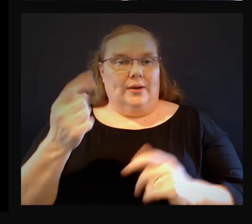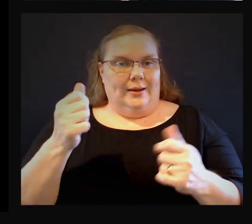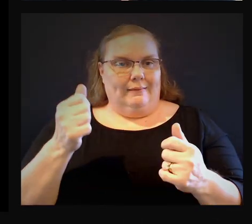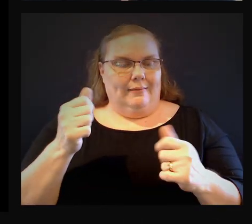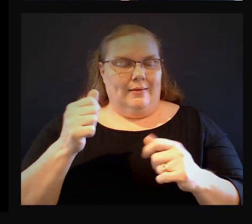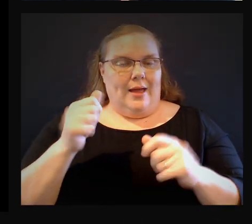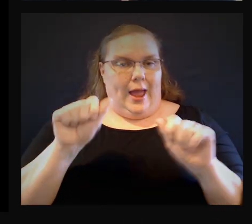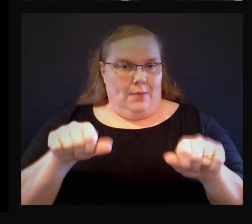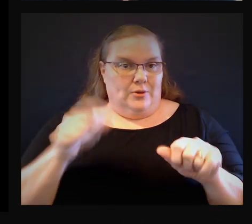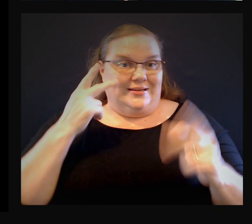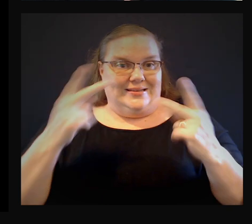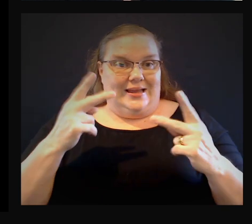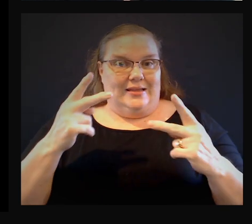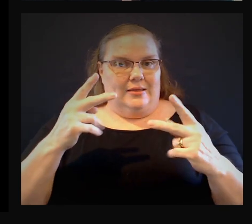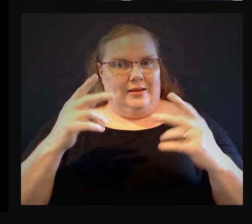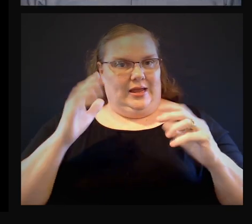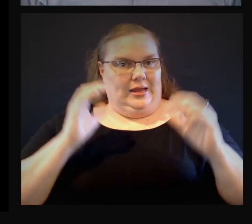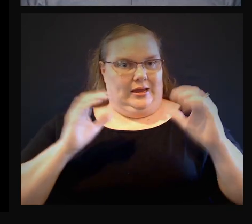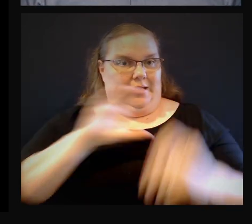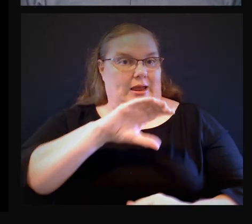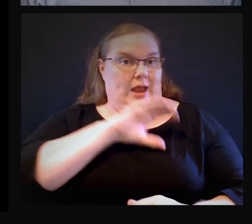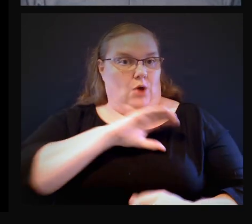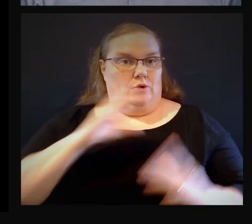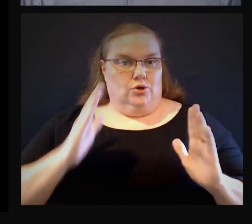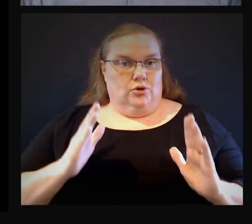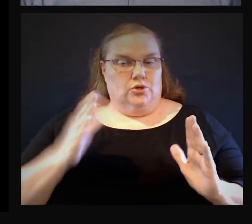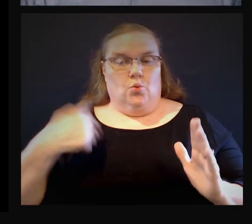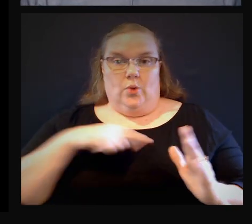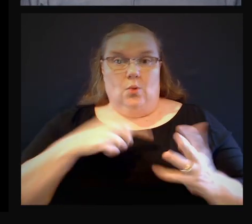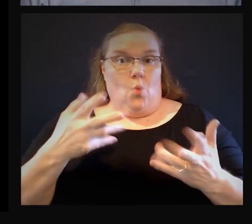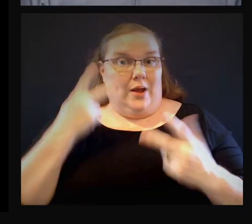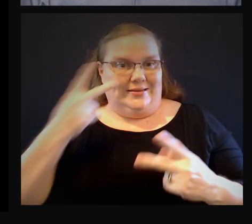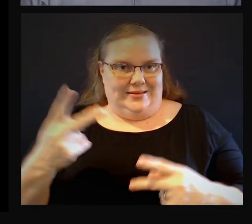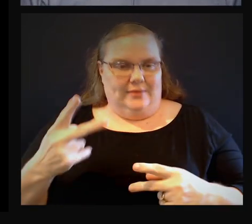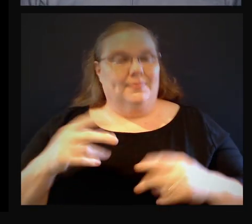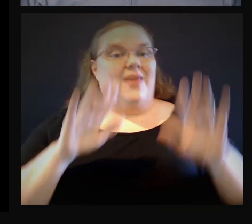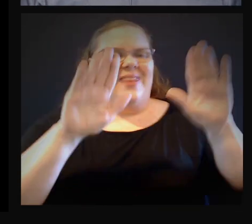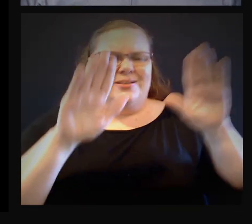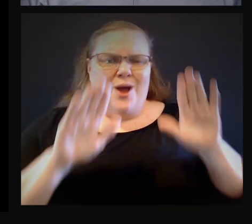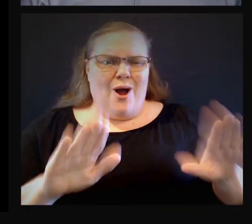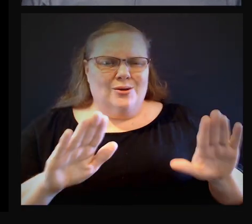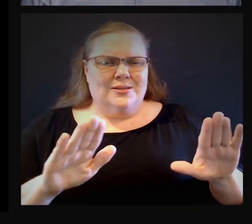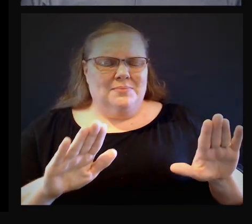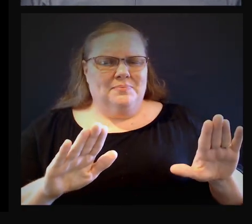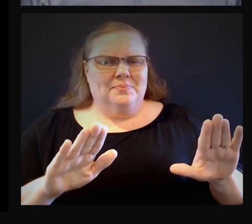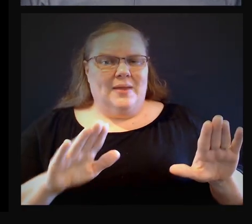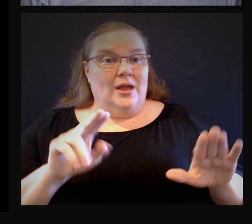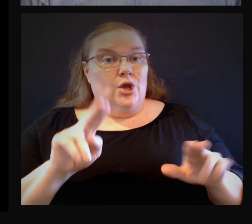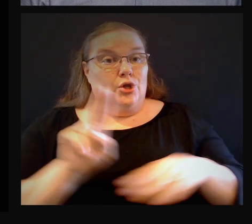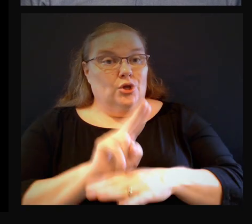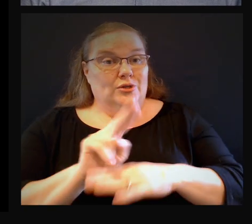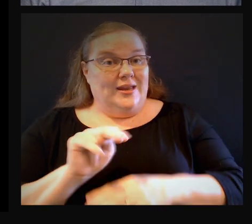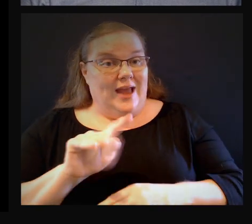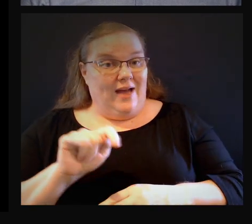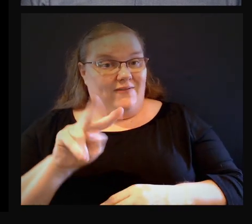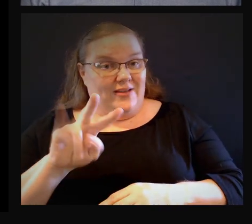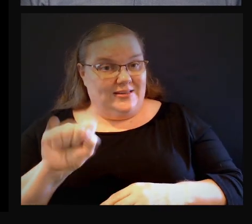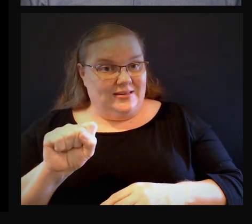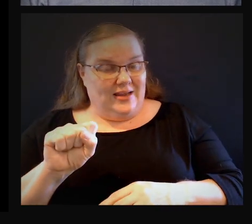for the Actors that are in the array. Thanks, Keith. This is awesome. Using Natvis while debugging Unreal Engine projects